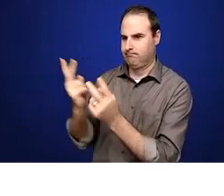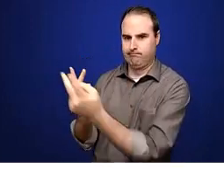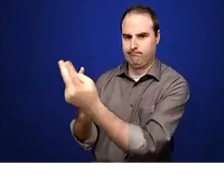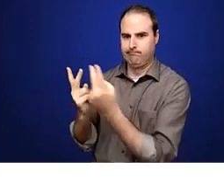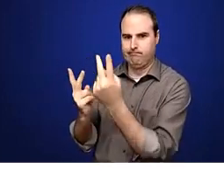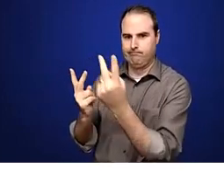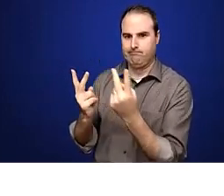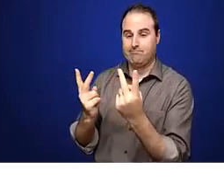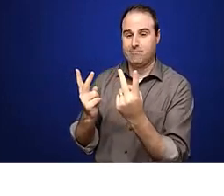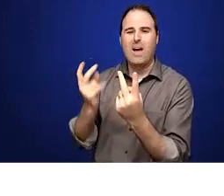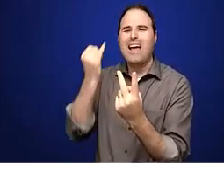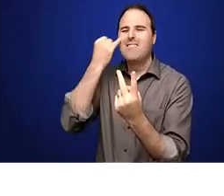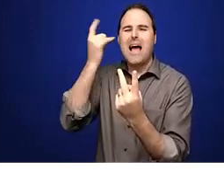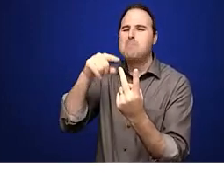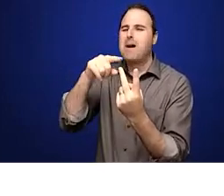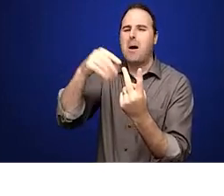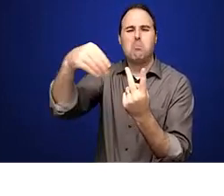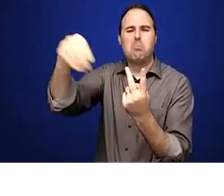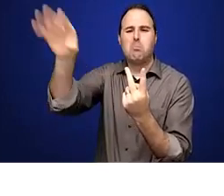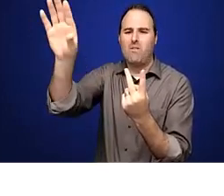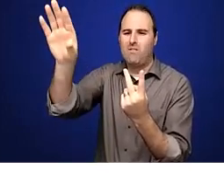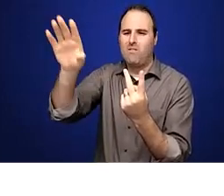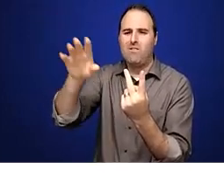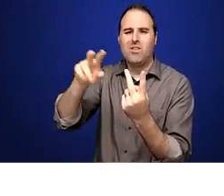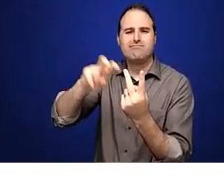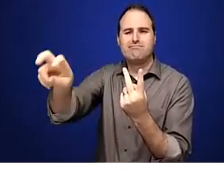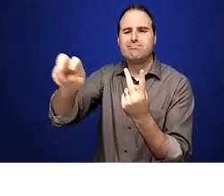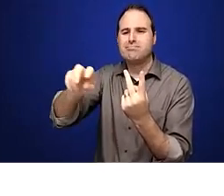happened to move on career-wise.